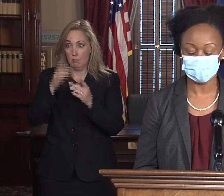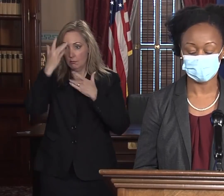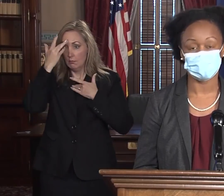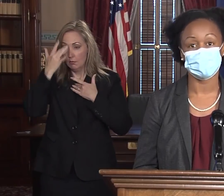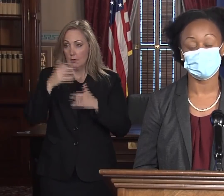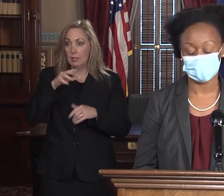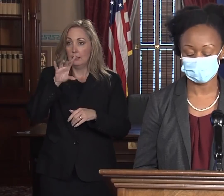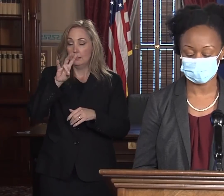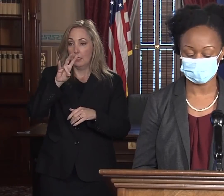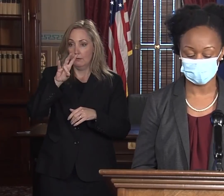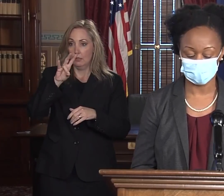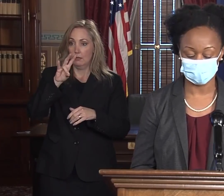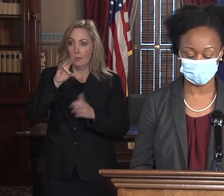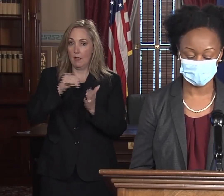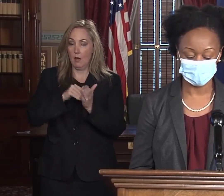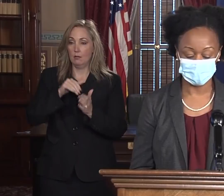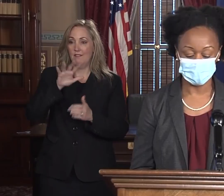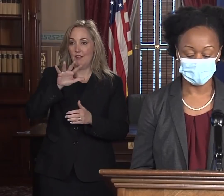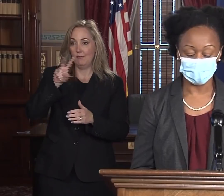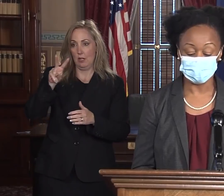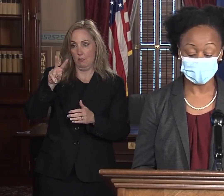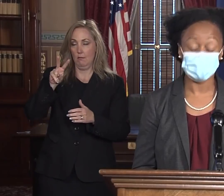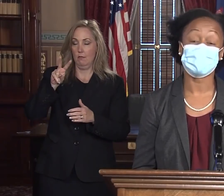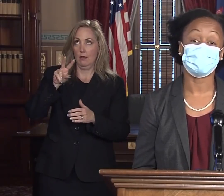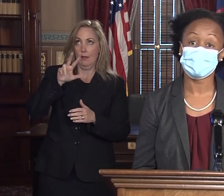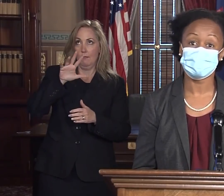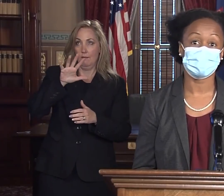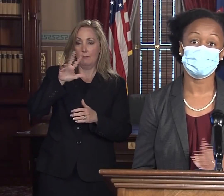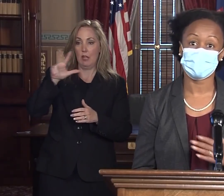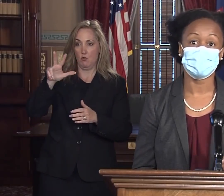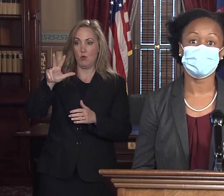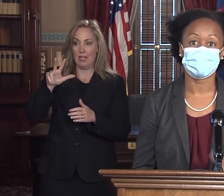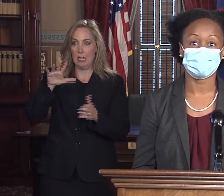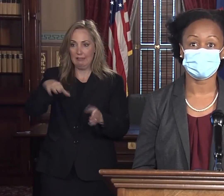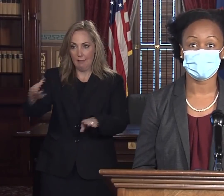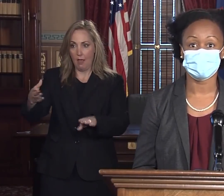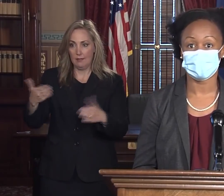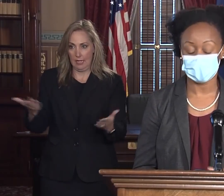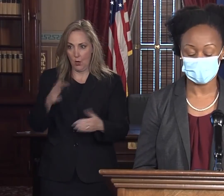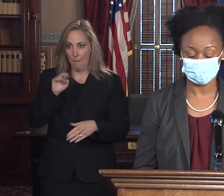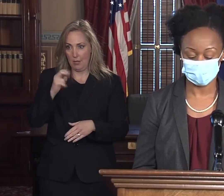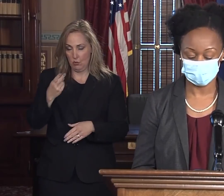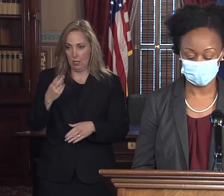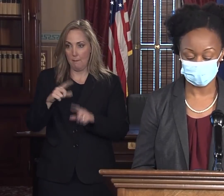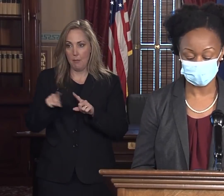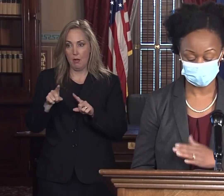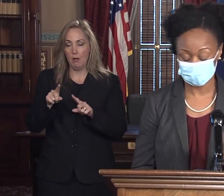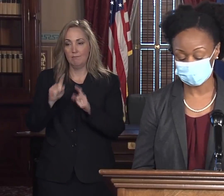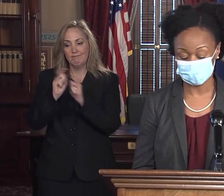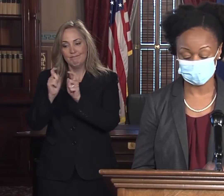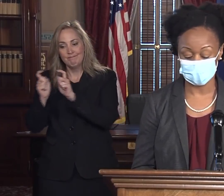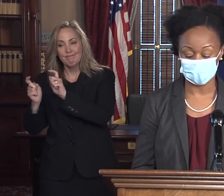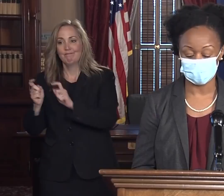WE ARE NOW AT, AS OF YESTERDAY, 149,392 TOTAL CASES AND 7,053 DEATHS IN MICHIGAN.